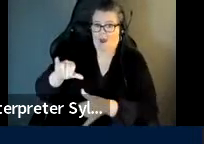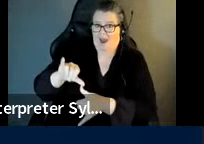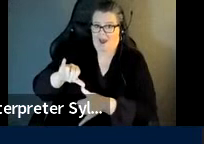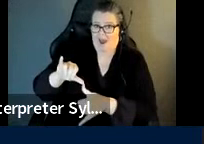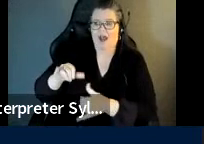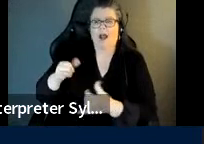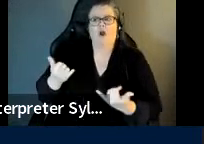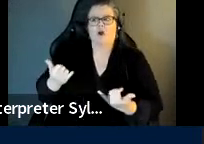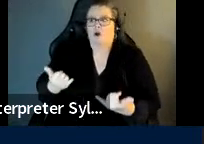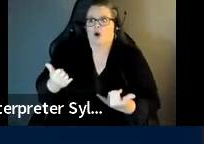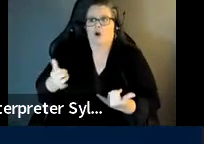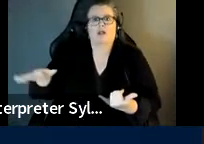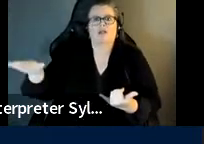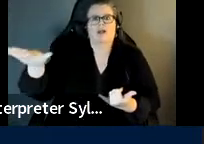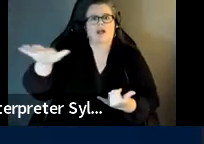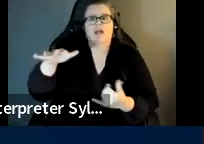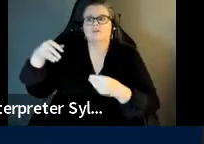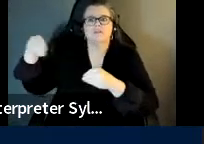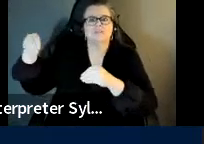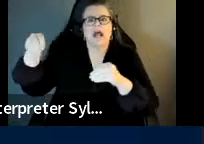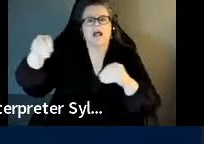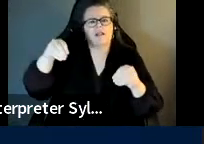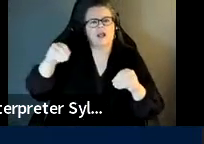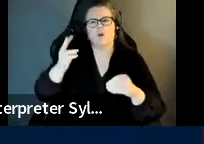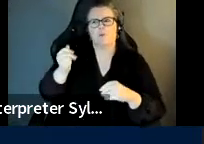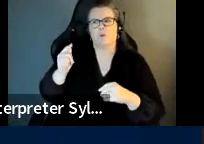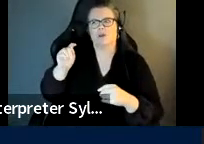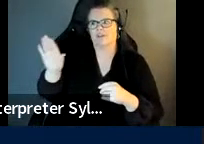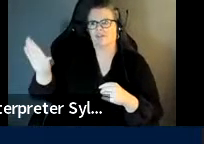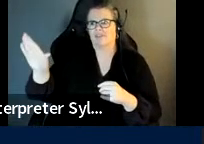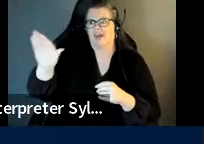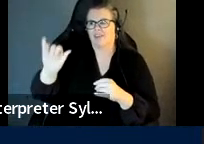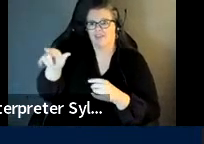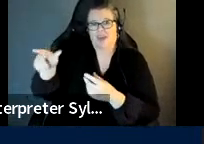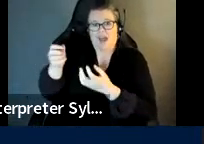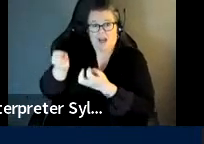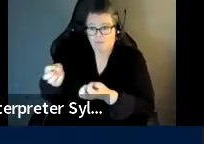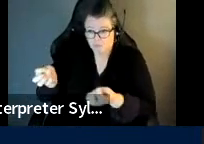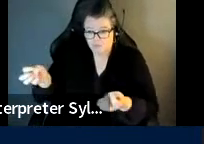So any information about what's currently out there in MDE products that are currently available.